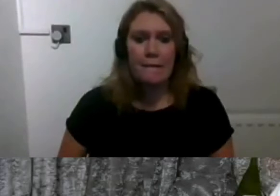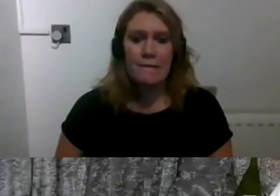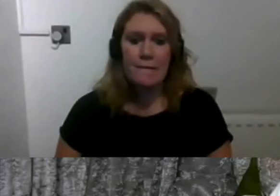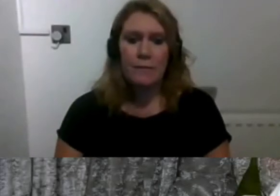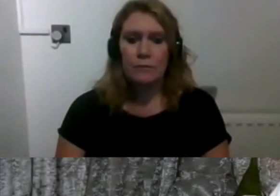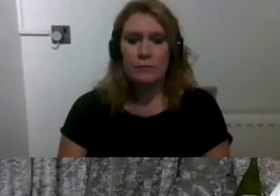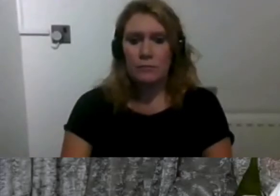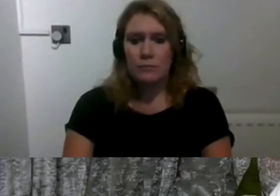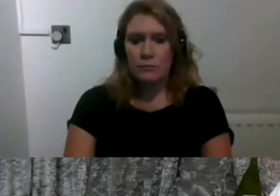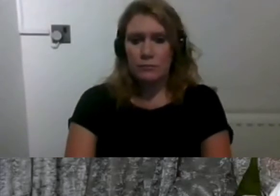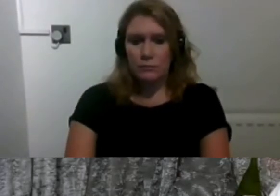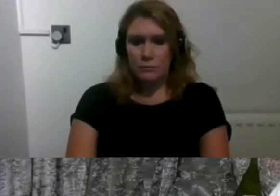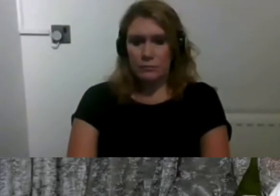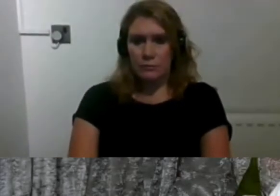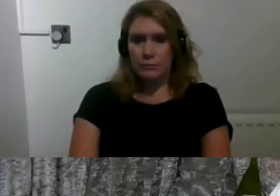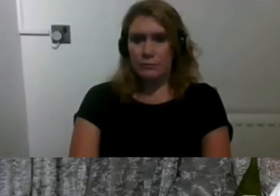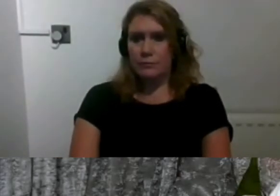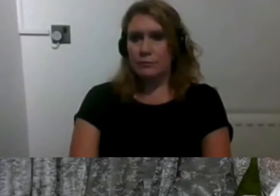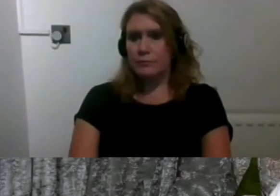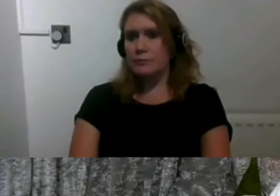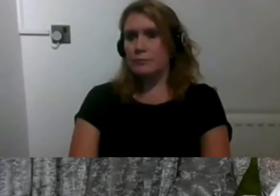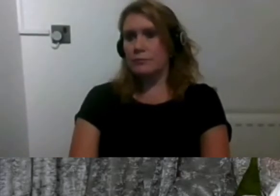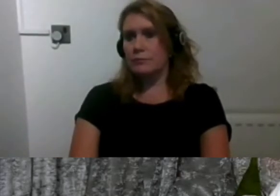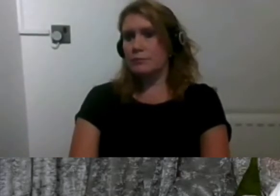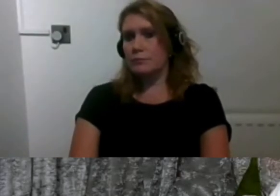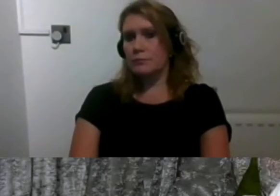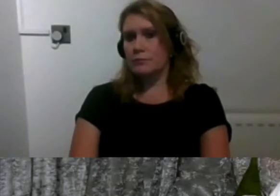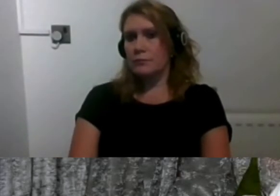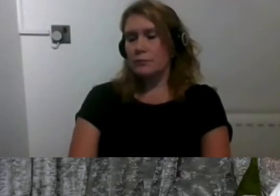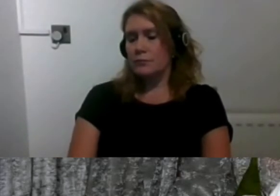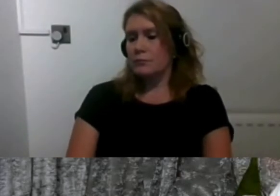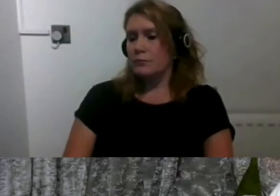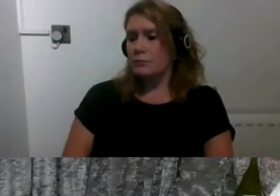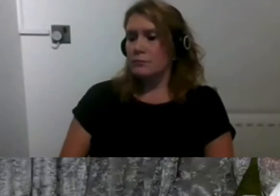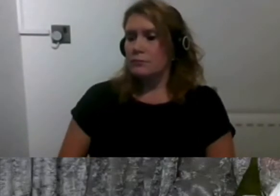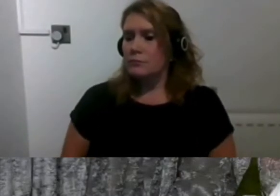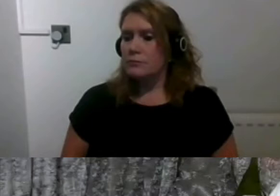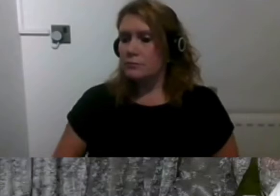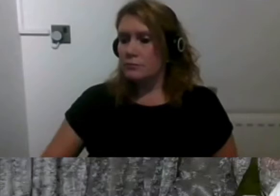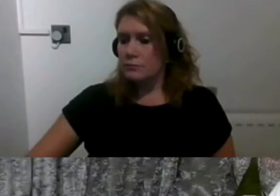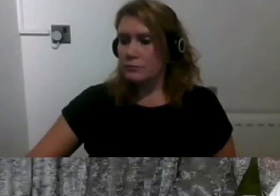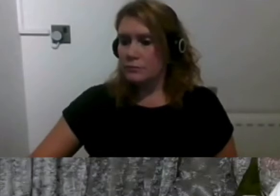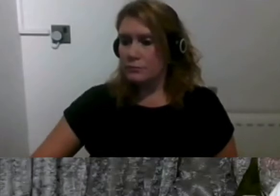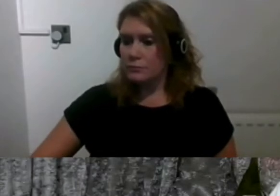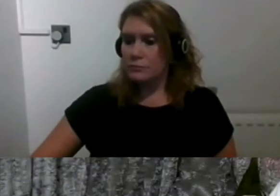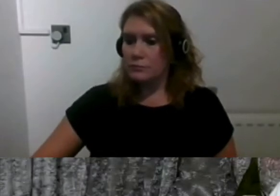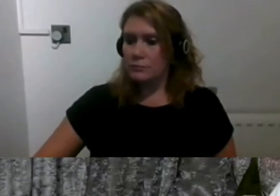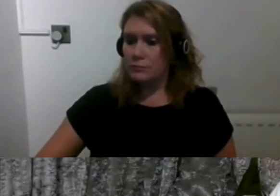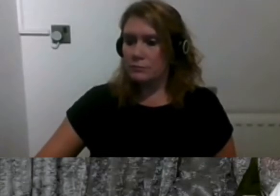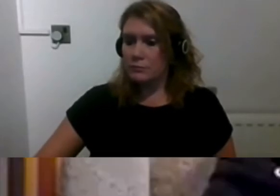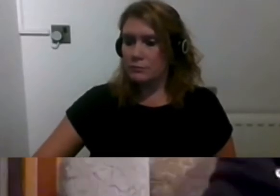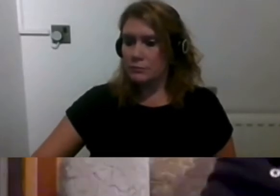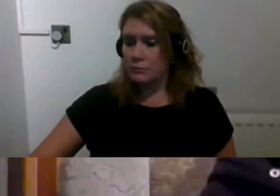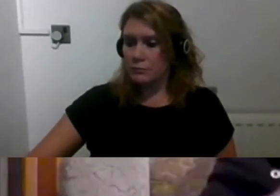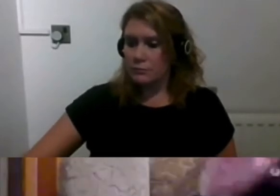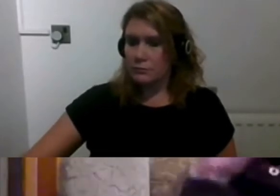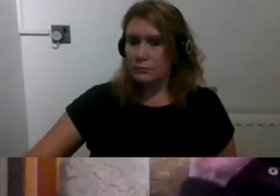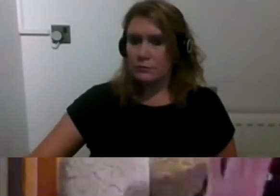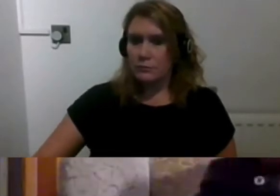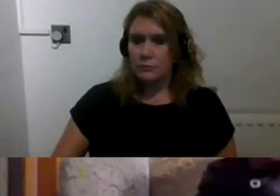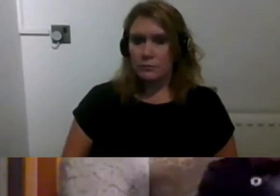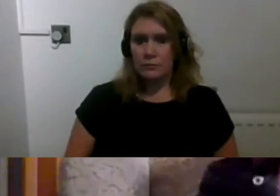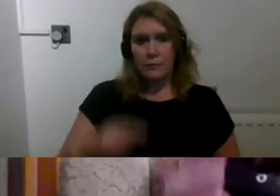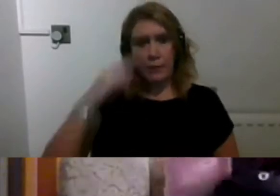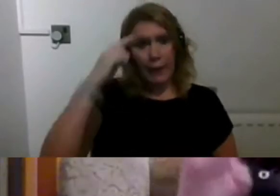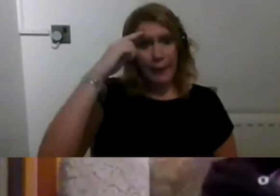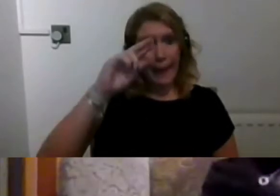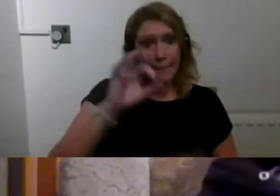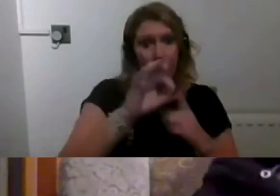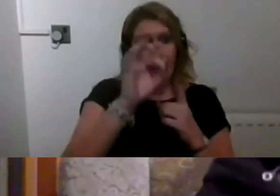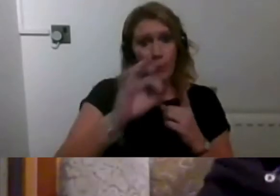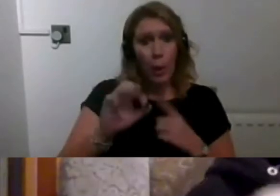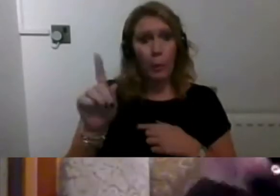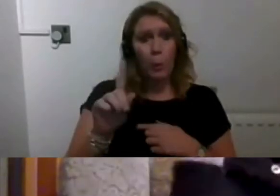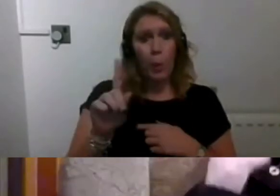What's it called?